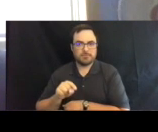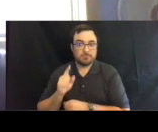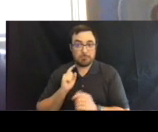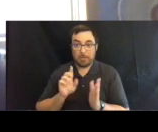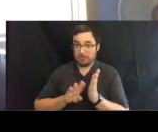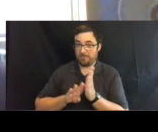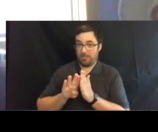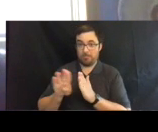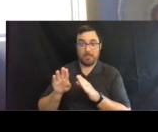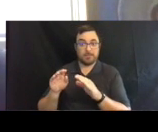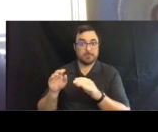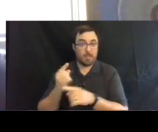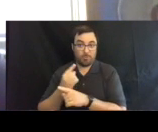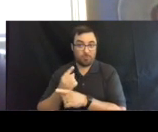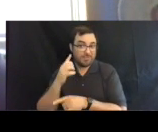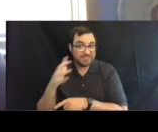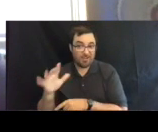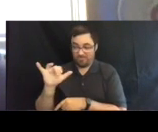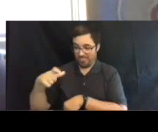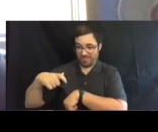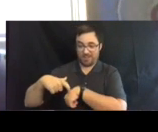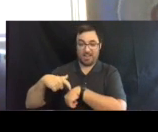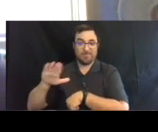appropriate sound for him to be producing so I'm okay about that